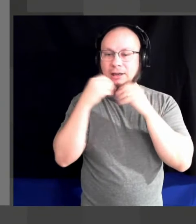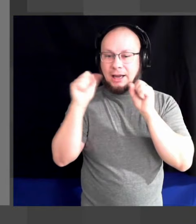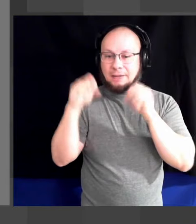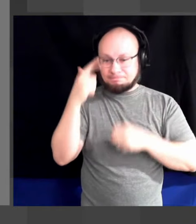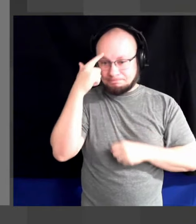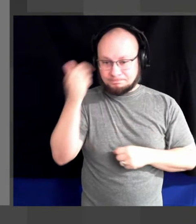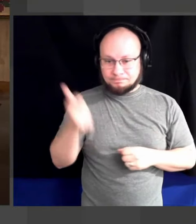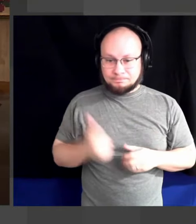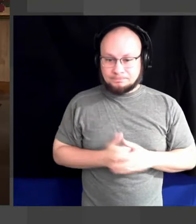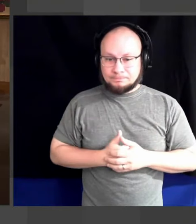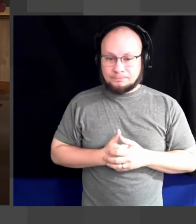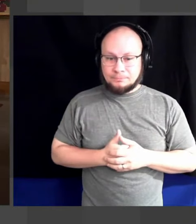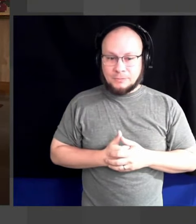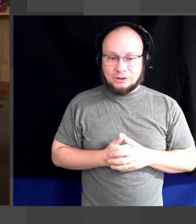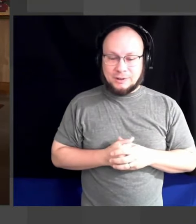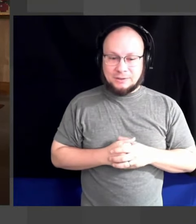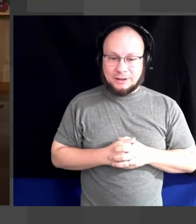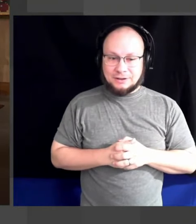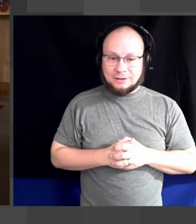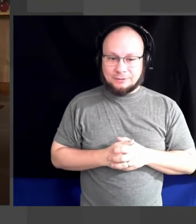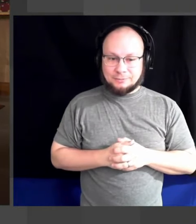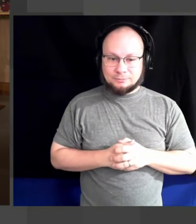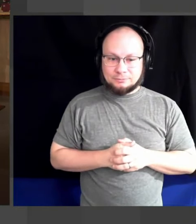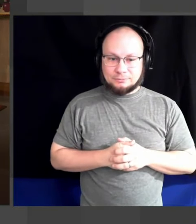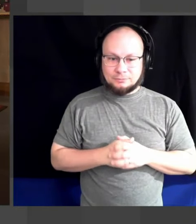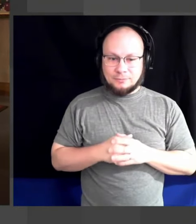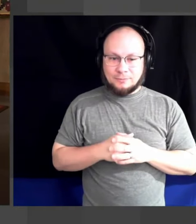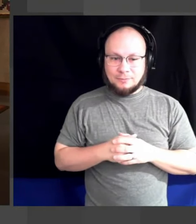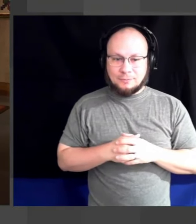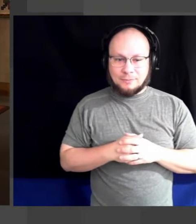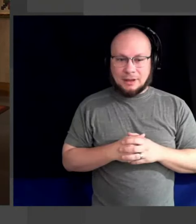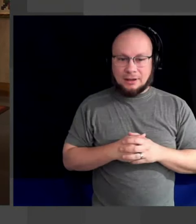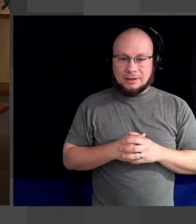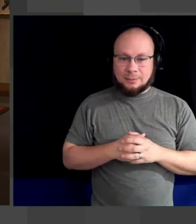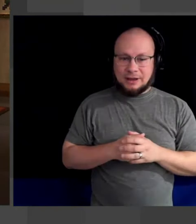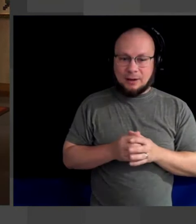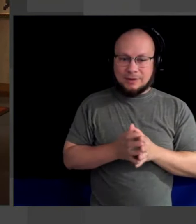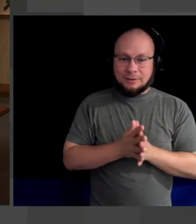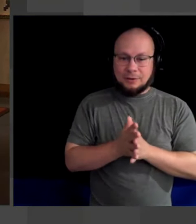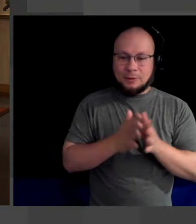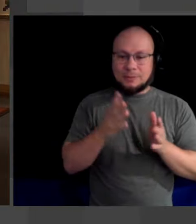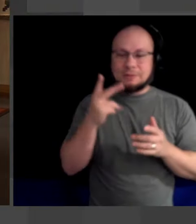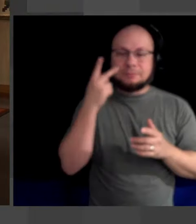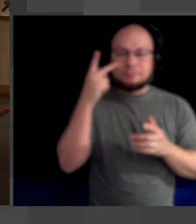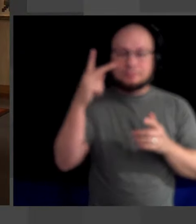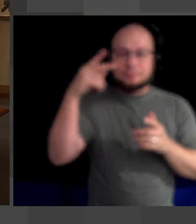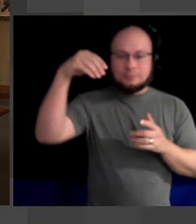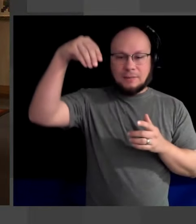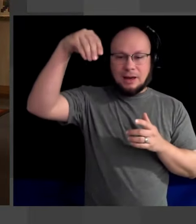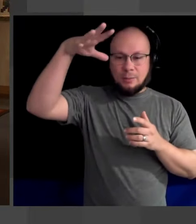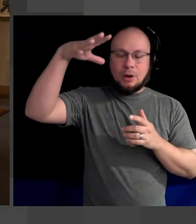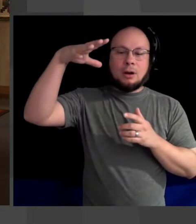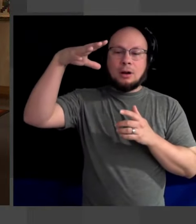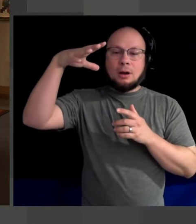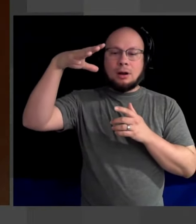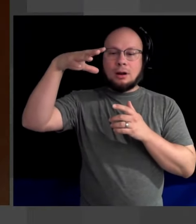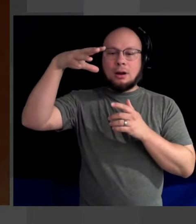AND THIS IS A LIGHT SOURCE AND YOU CAN ALSO PICK THEM AND EAT THEM IF YOU WANT TO.